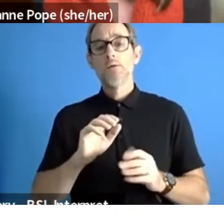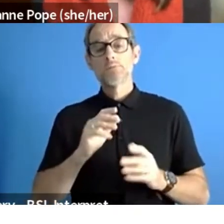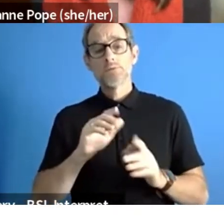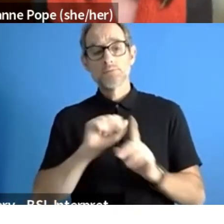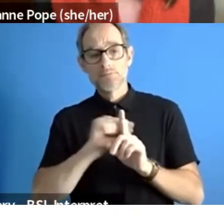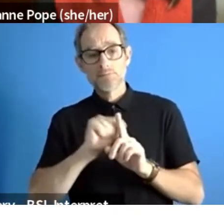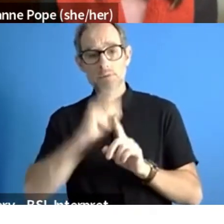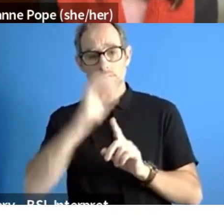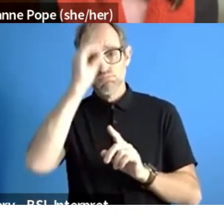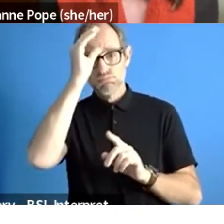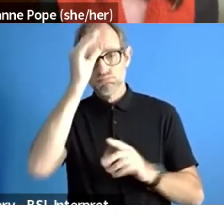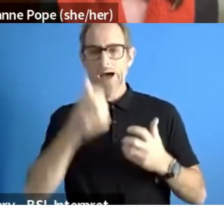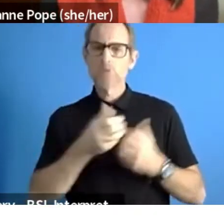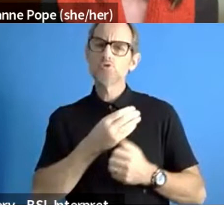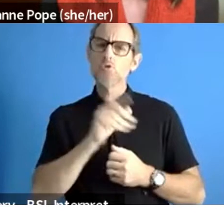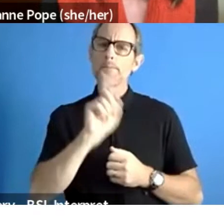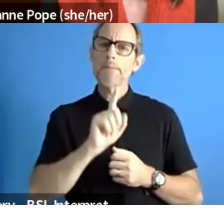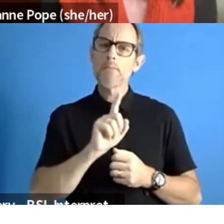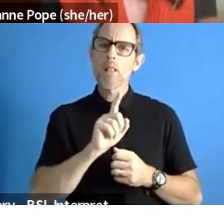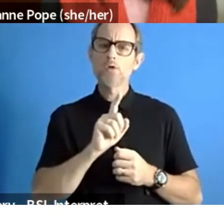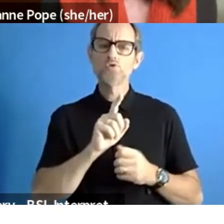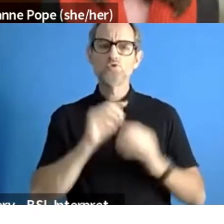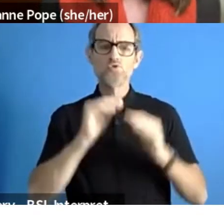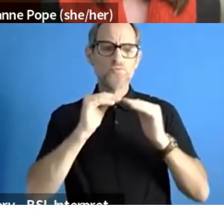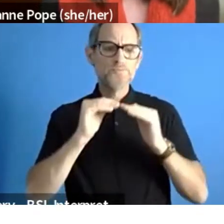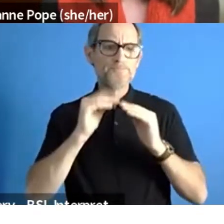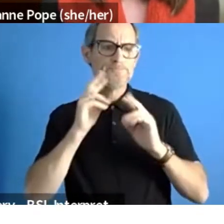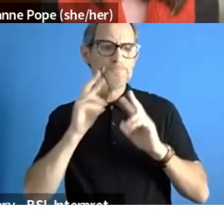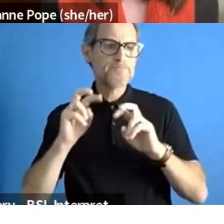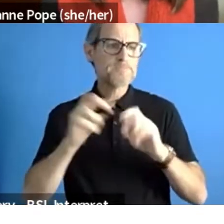people, the best way was to find braid information about accessibility